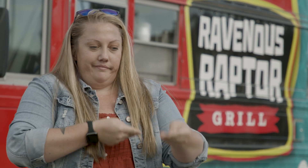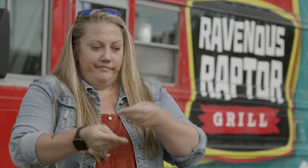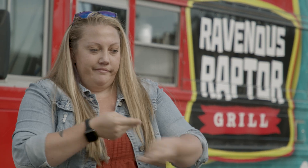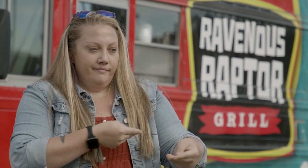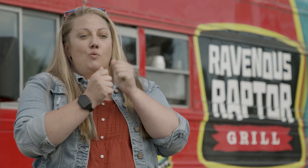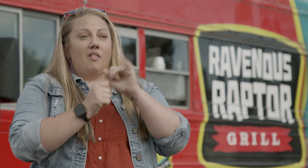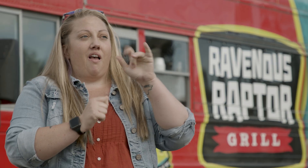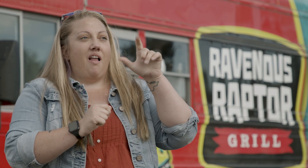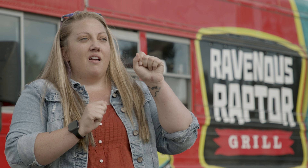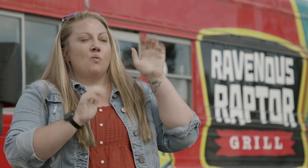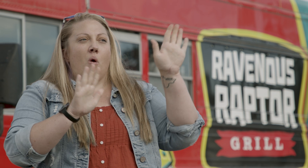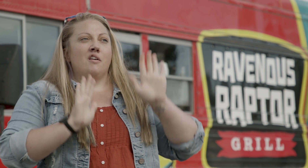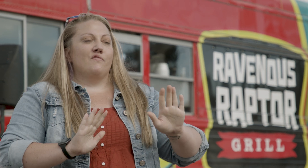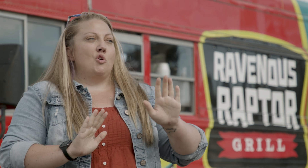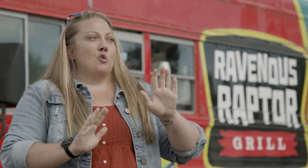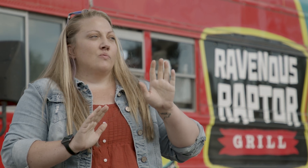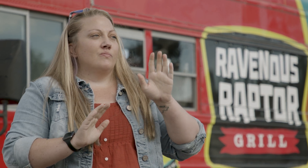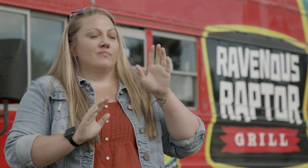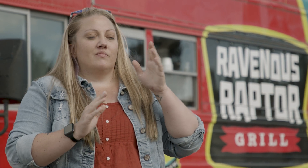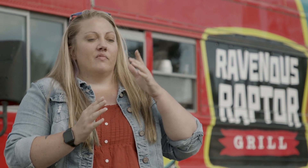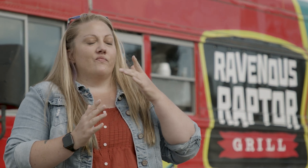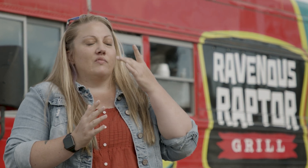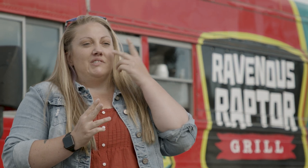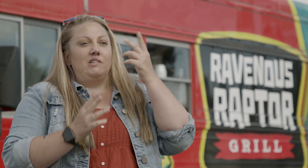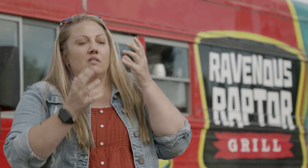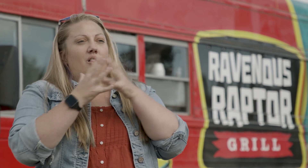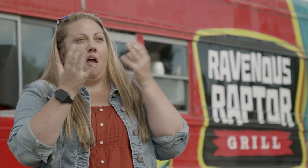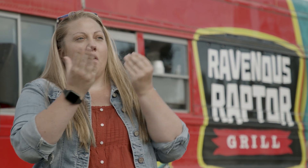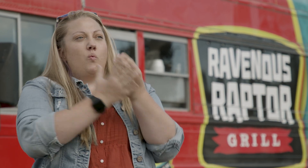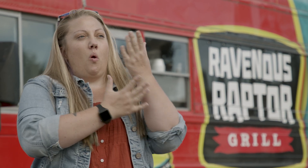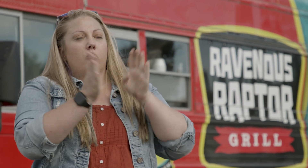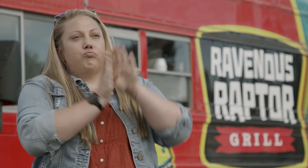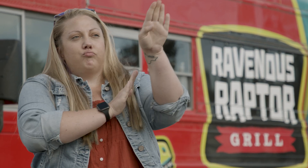It's been wonderful to see such immense growth in our ILS students.